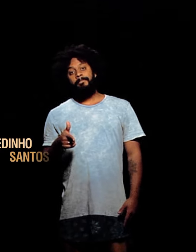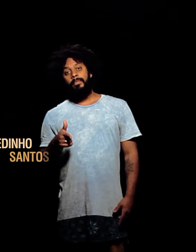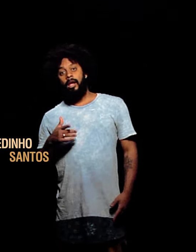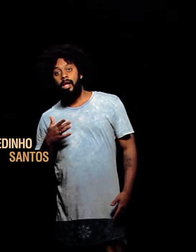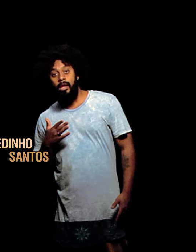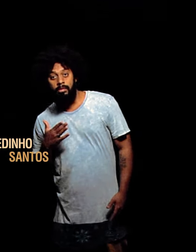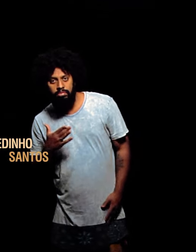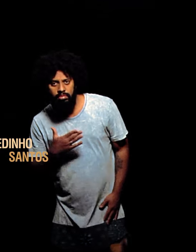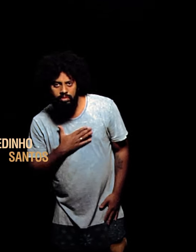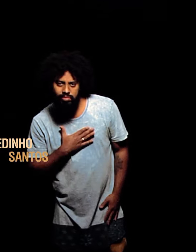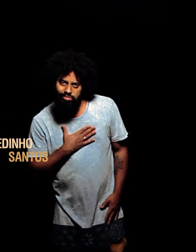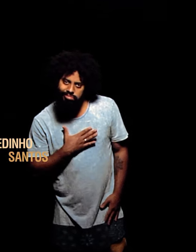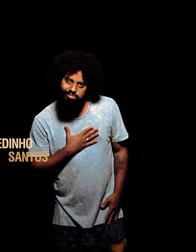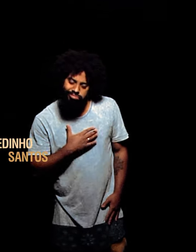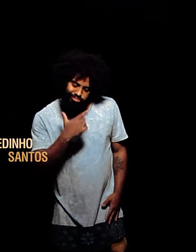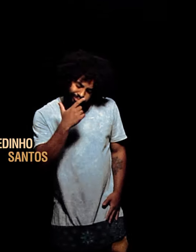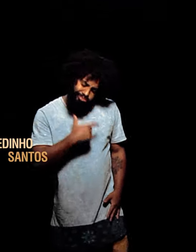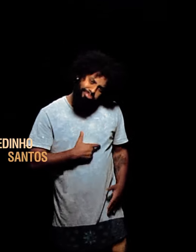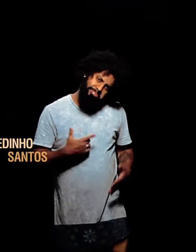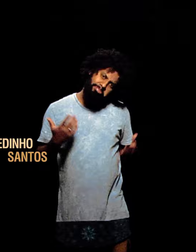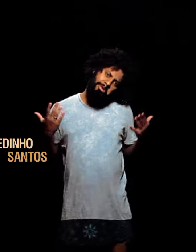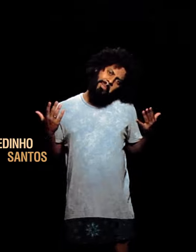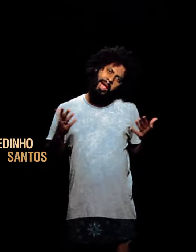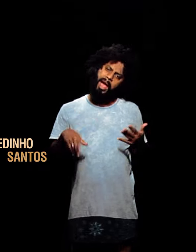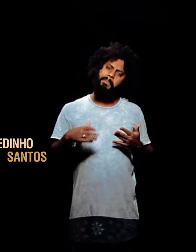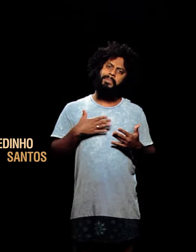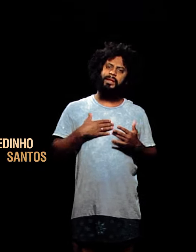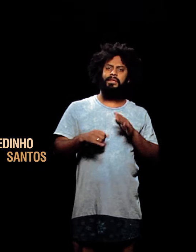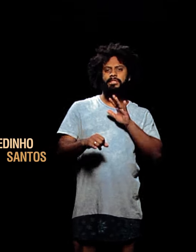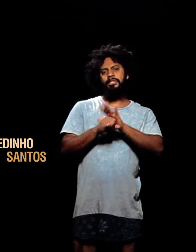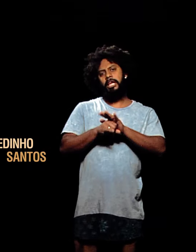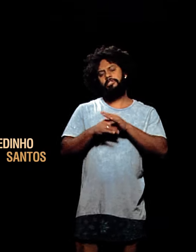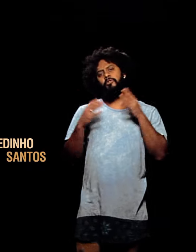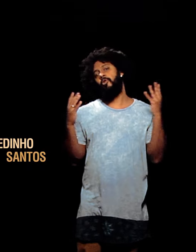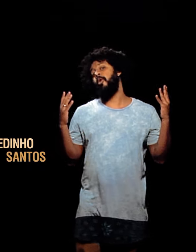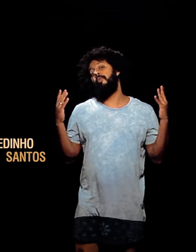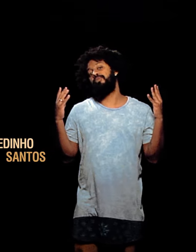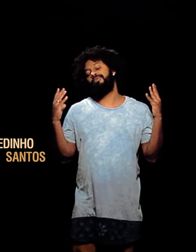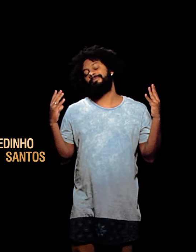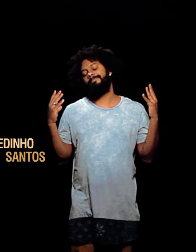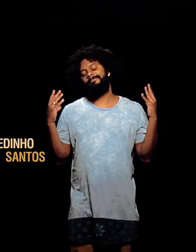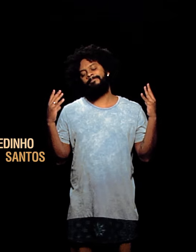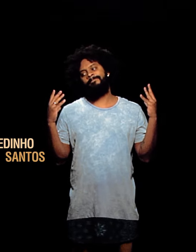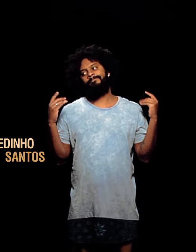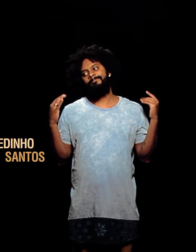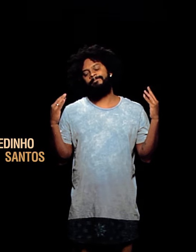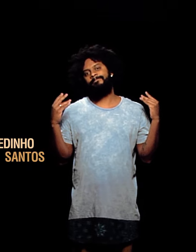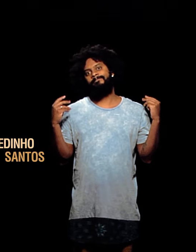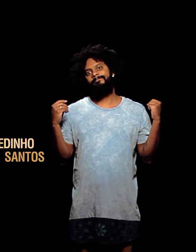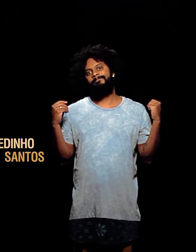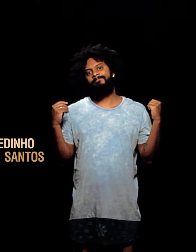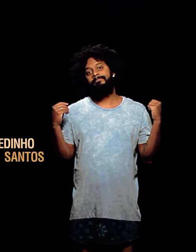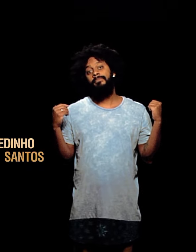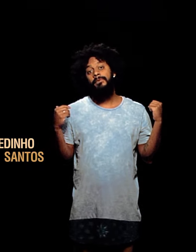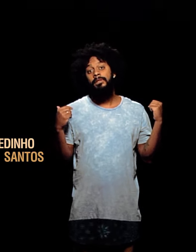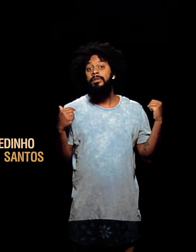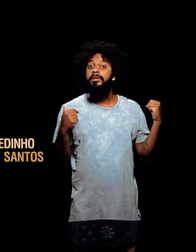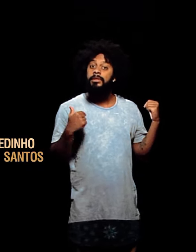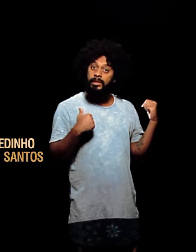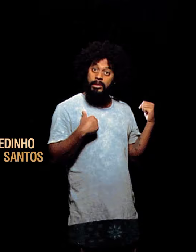Who am I? What is my identity?